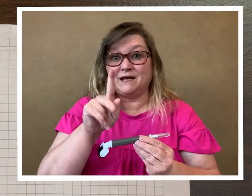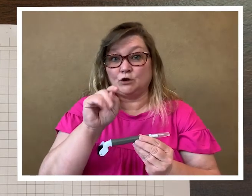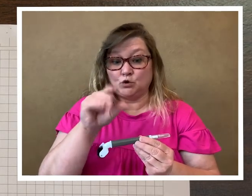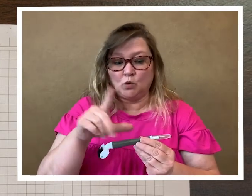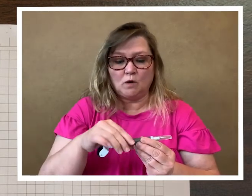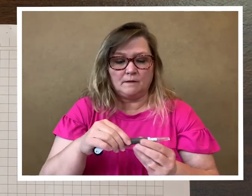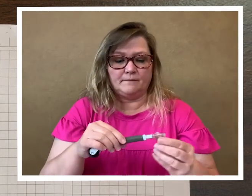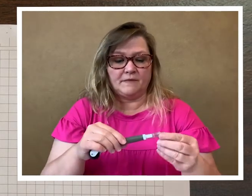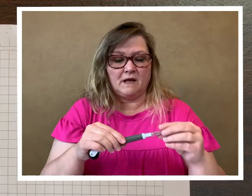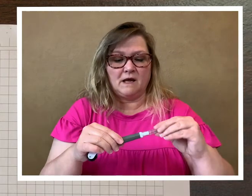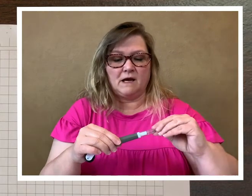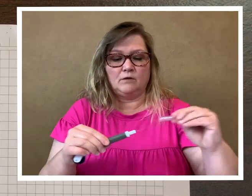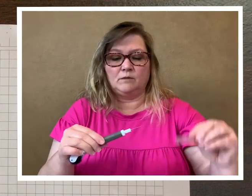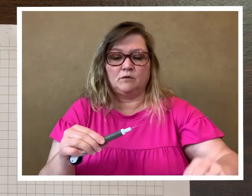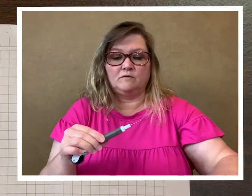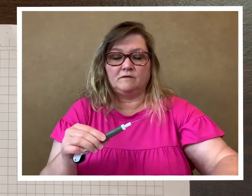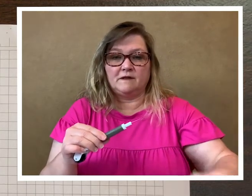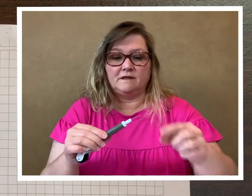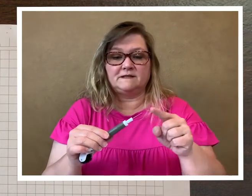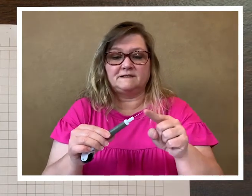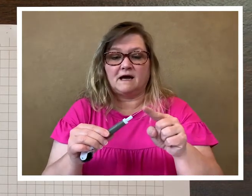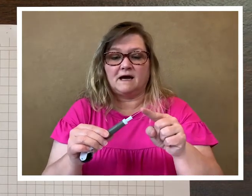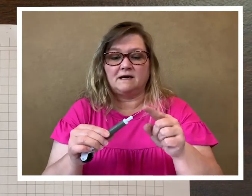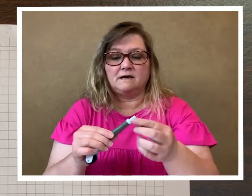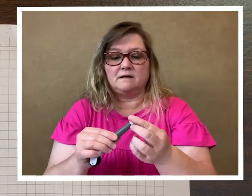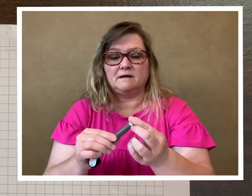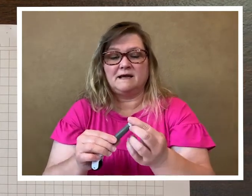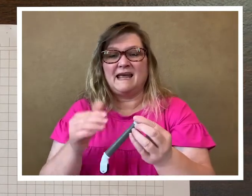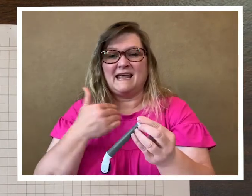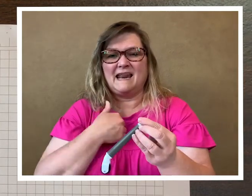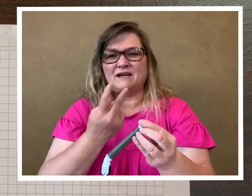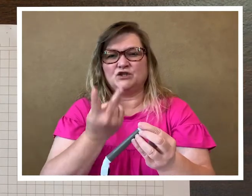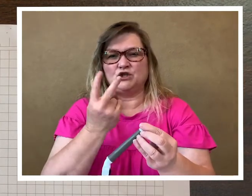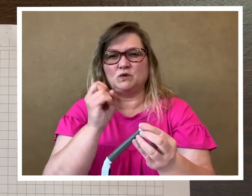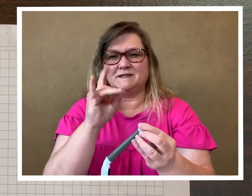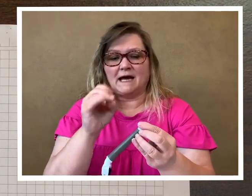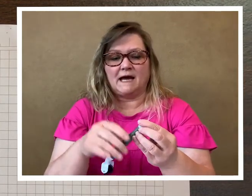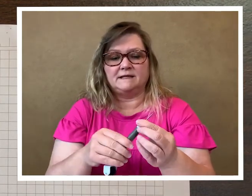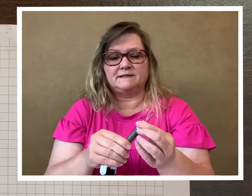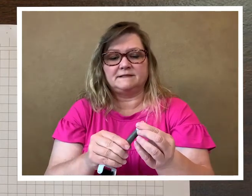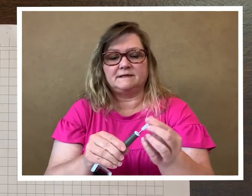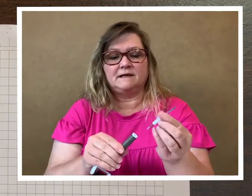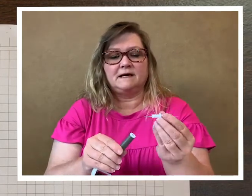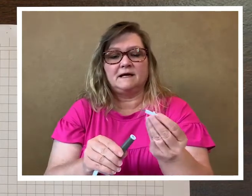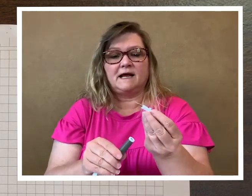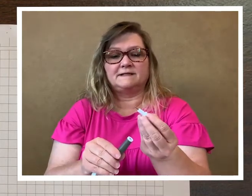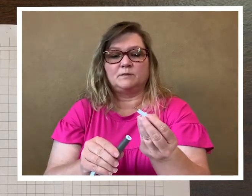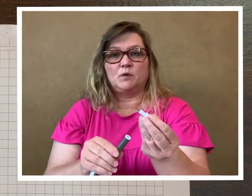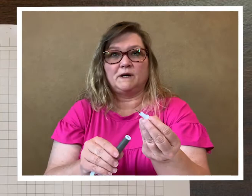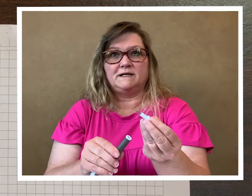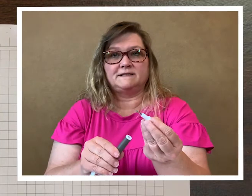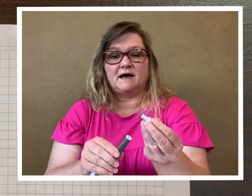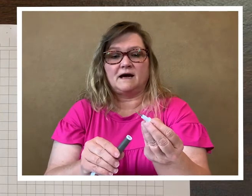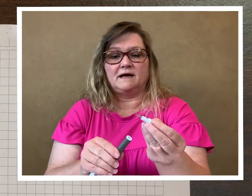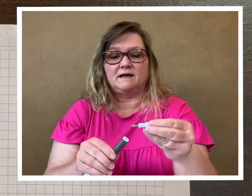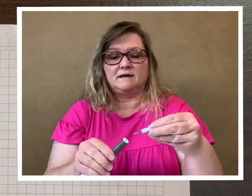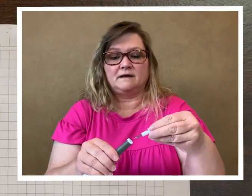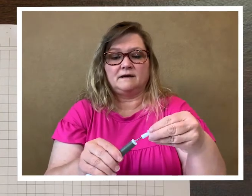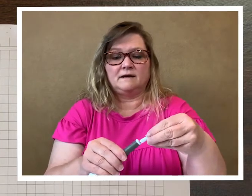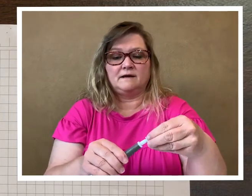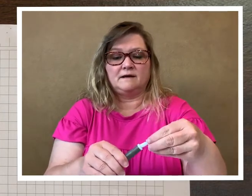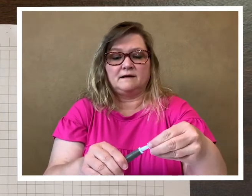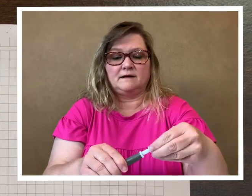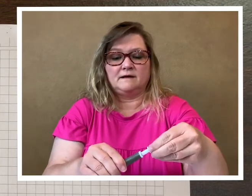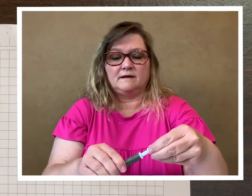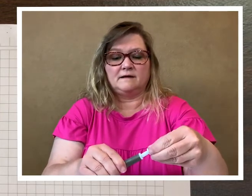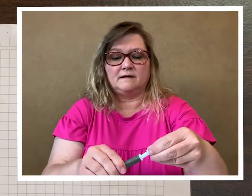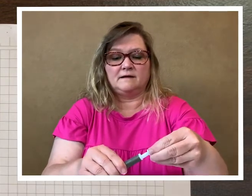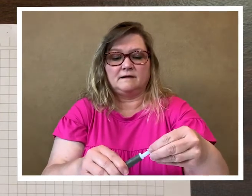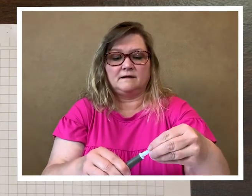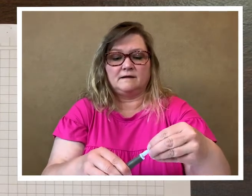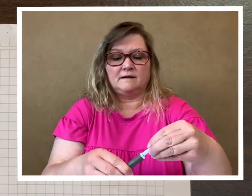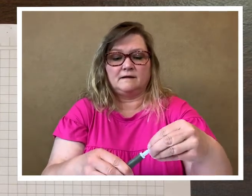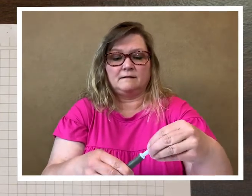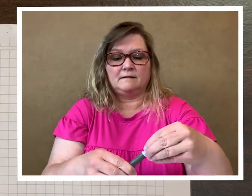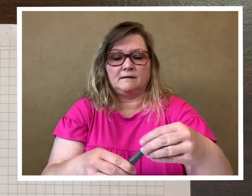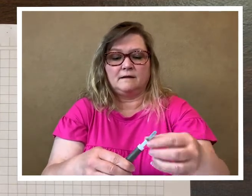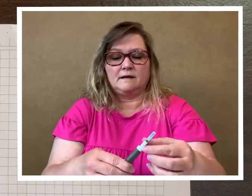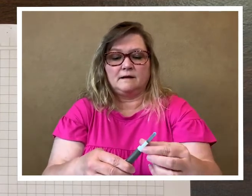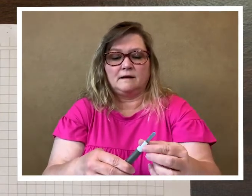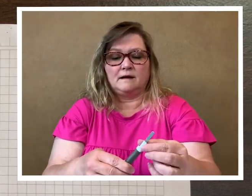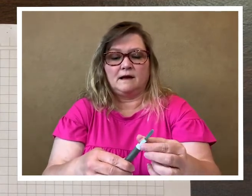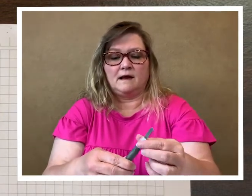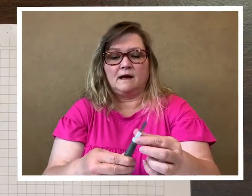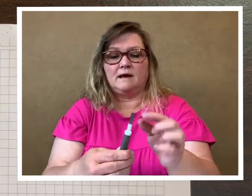tool. I'll remove this side. it has two sides. it has the pointy side and it has